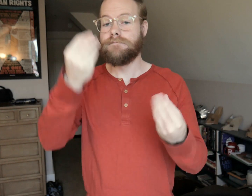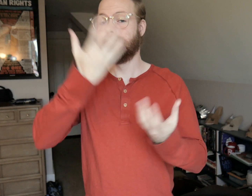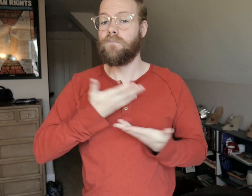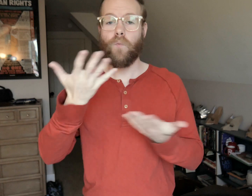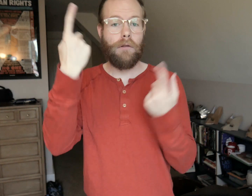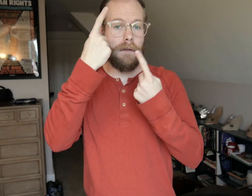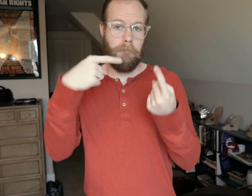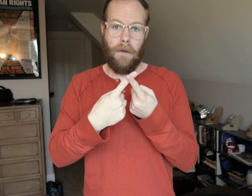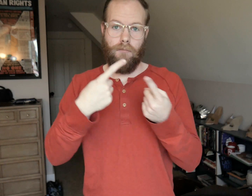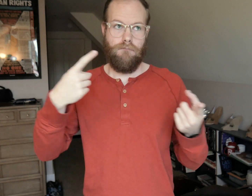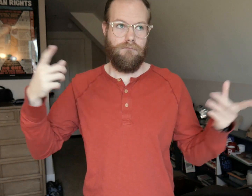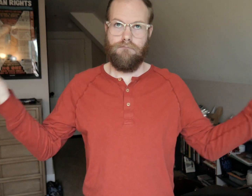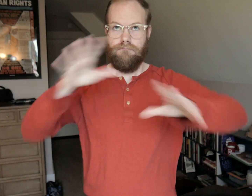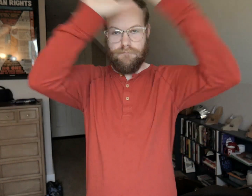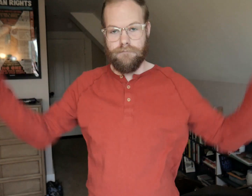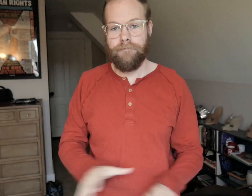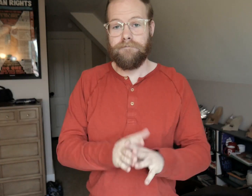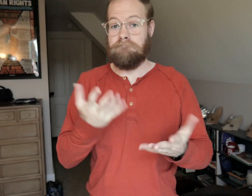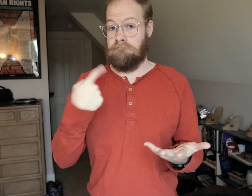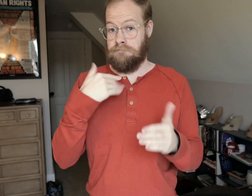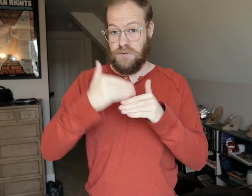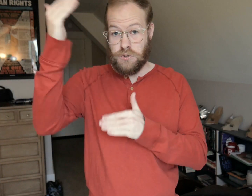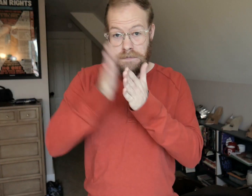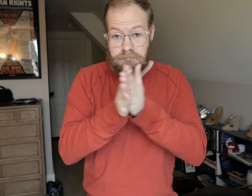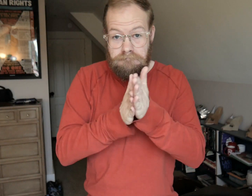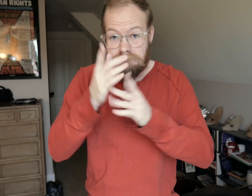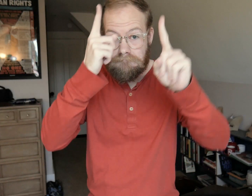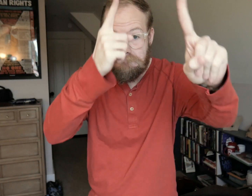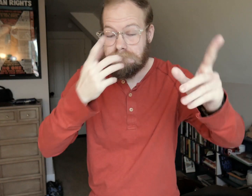Let me know what you think of all this. Am I being too ambitious?